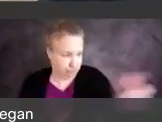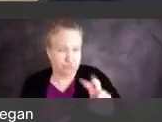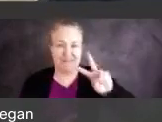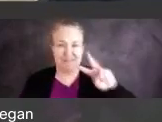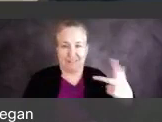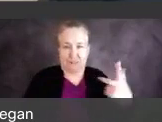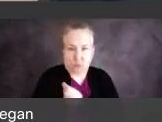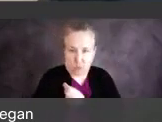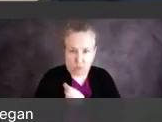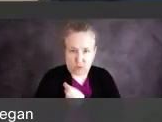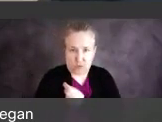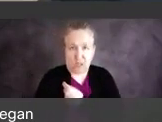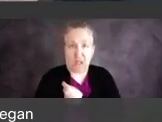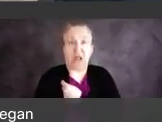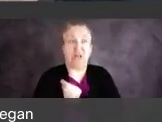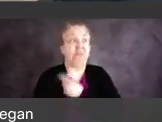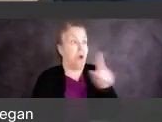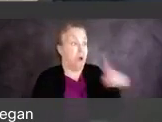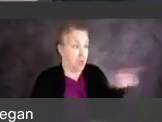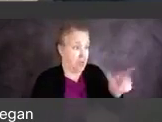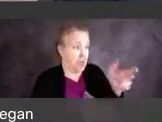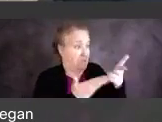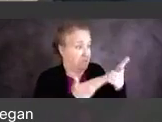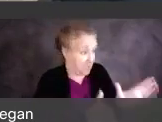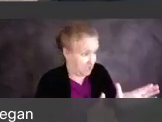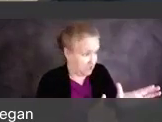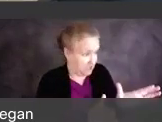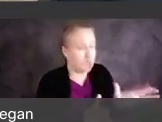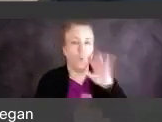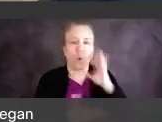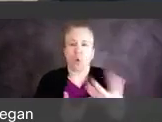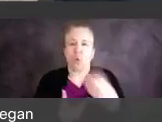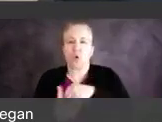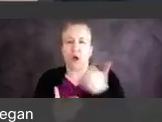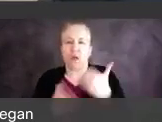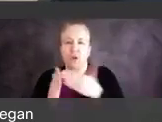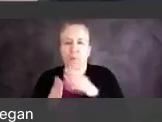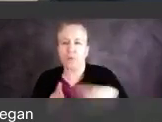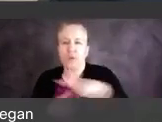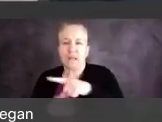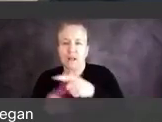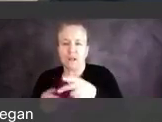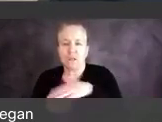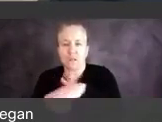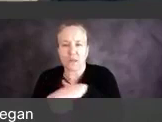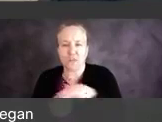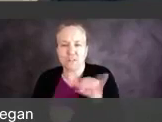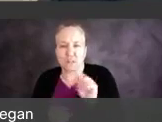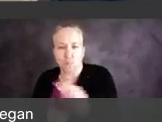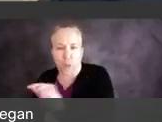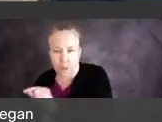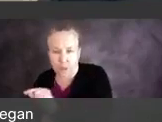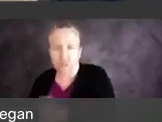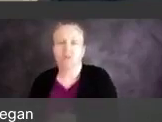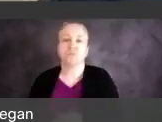original locations, we'll start to work in other community-based locations. We've had a number of